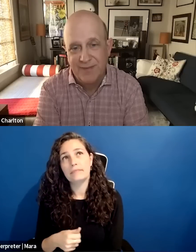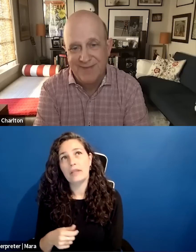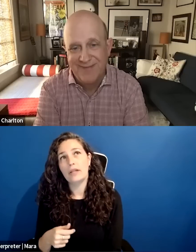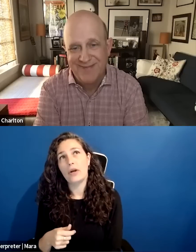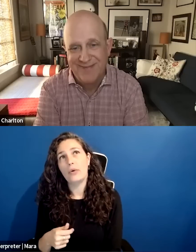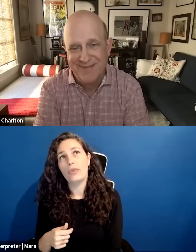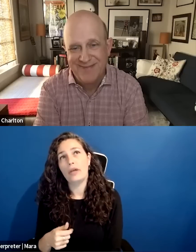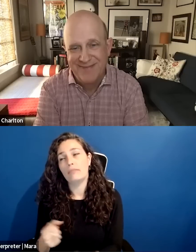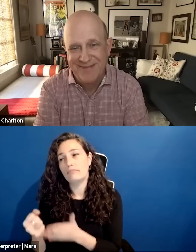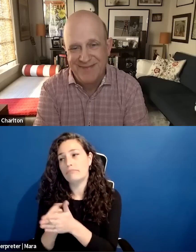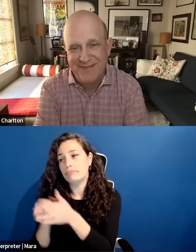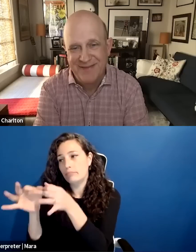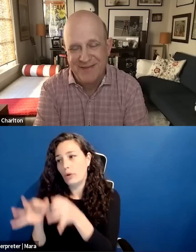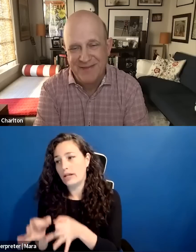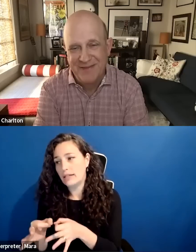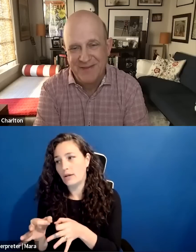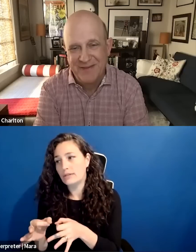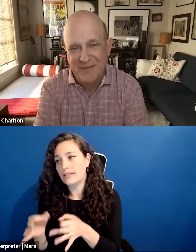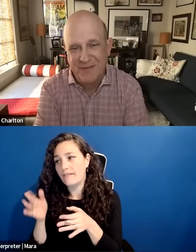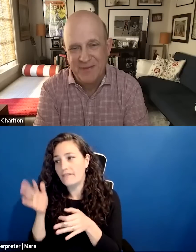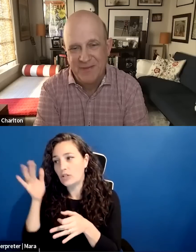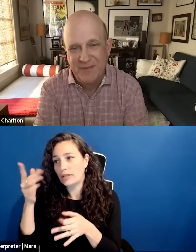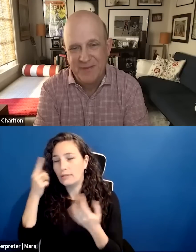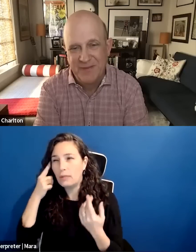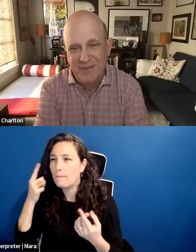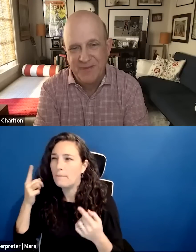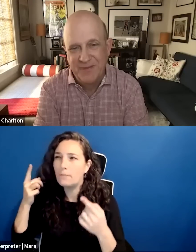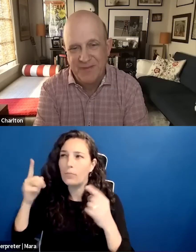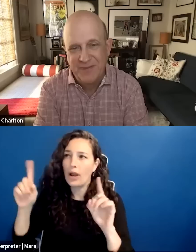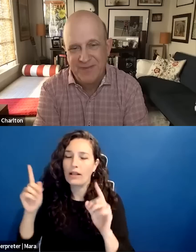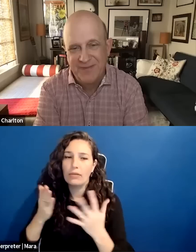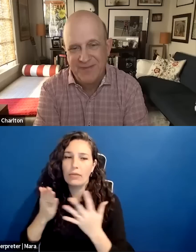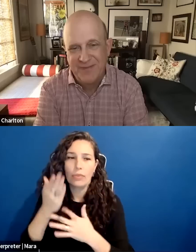and how often sometimes we quit like four feet from gold,